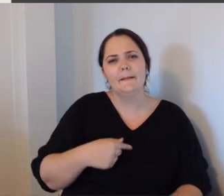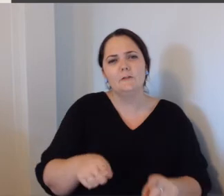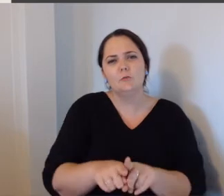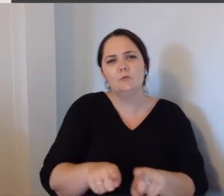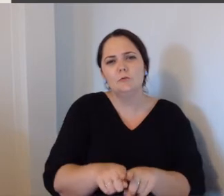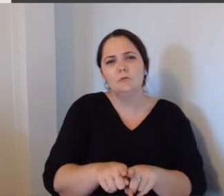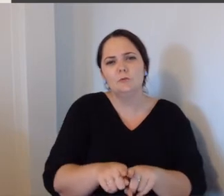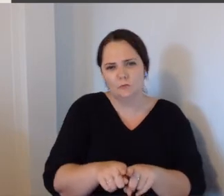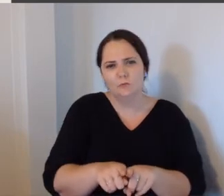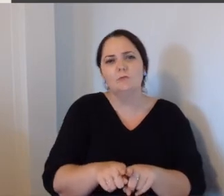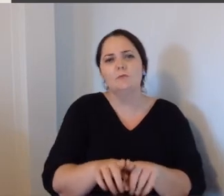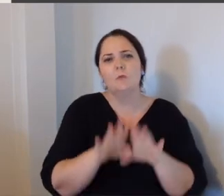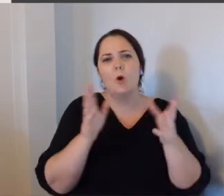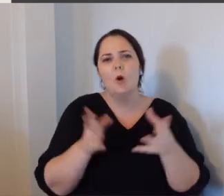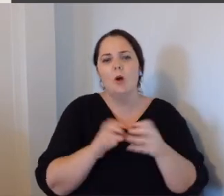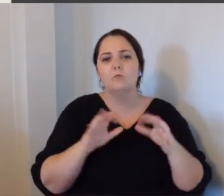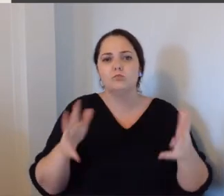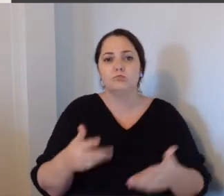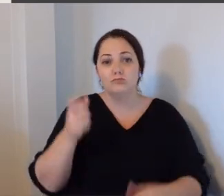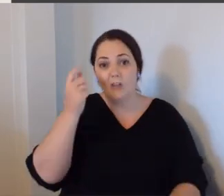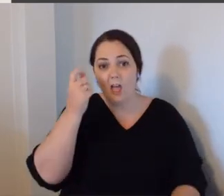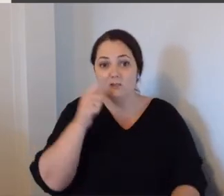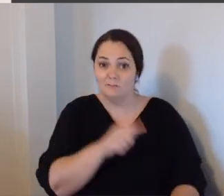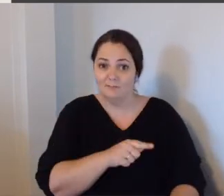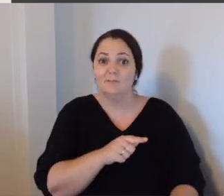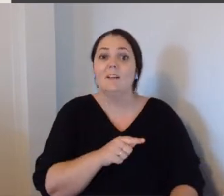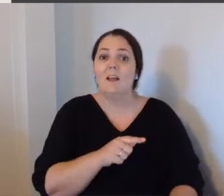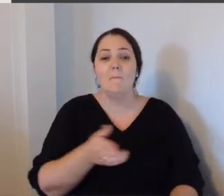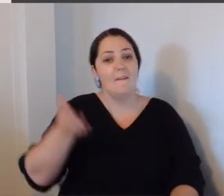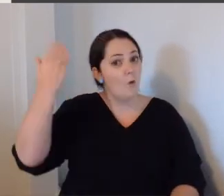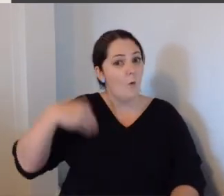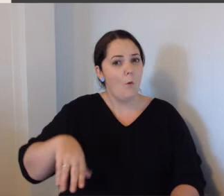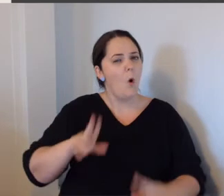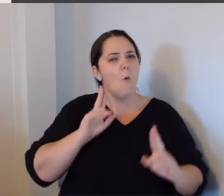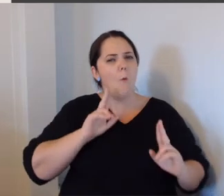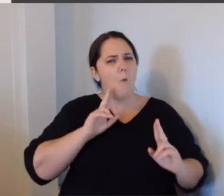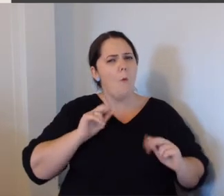normal behaviour is now considered a highly inappropriate use and abuse of power.